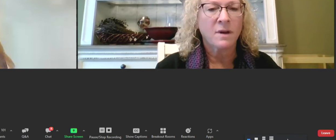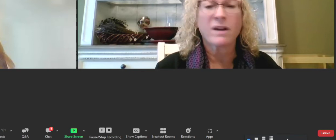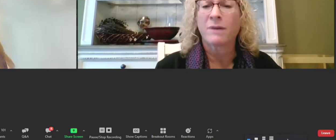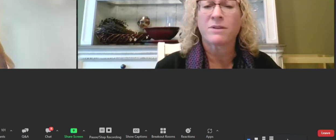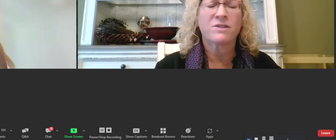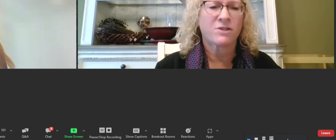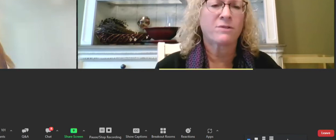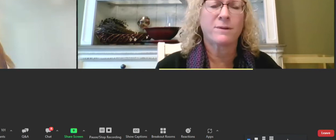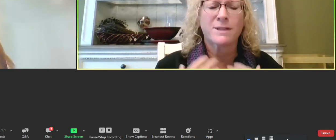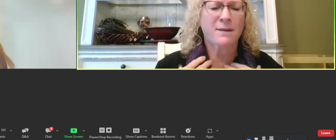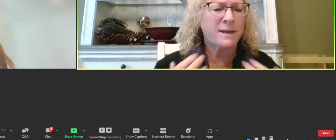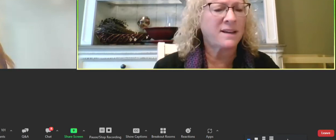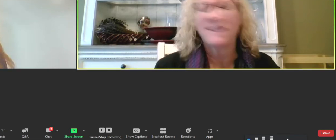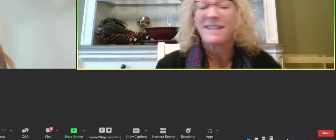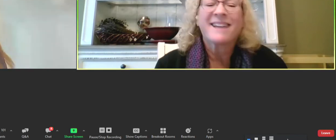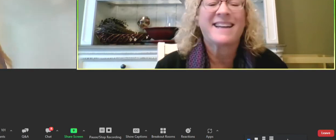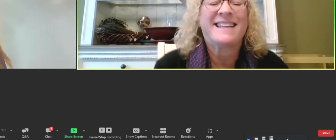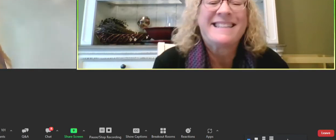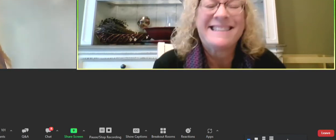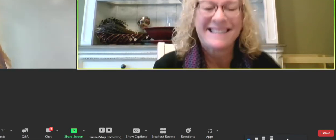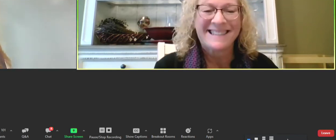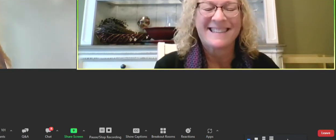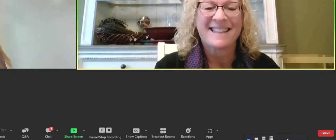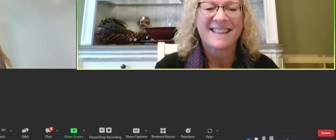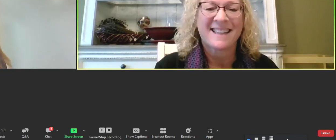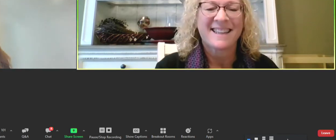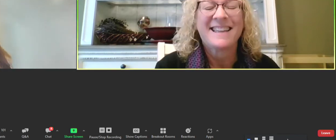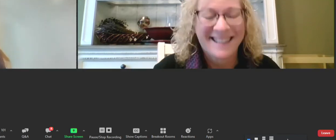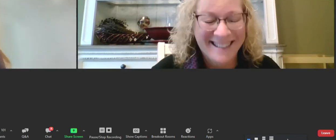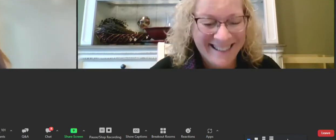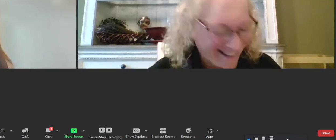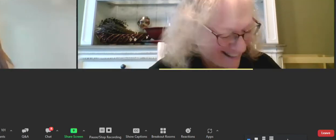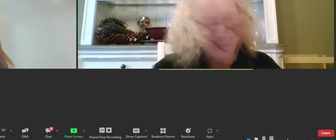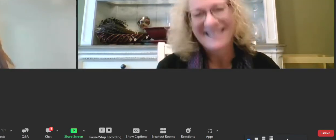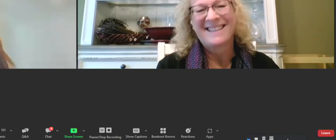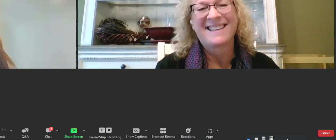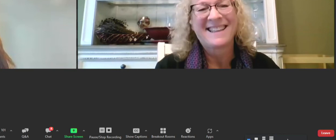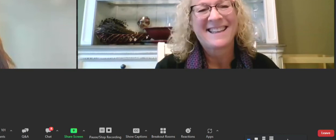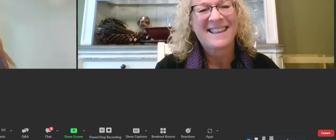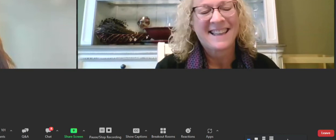I wasn't sure if it was on me. No, definitely. You're all good.